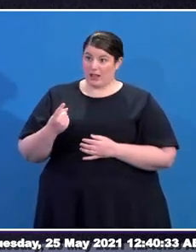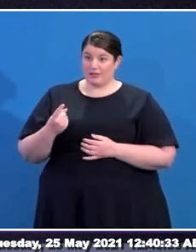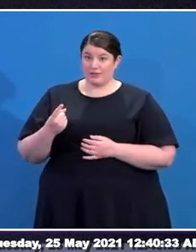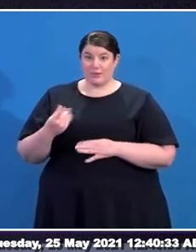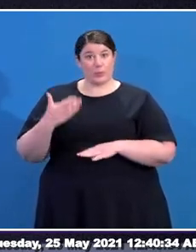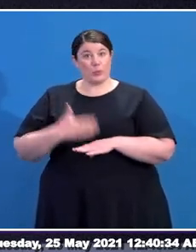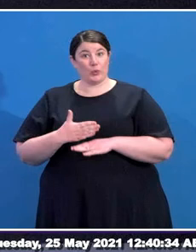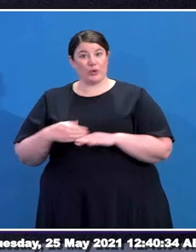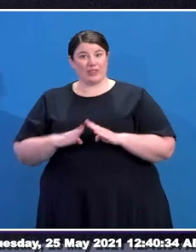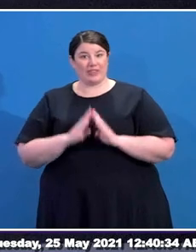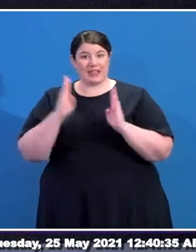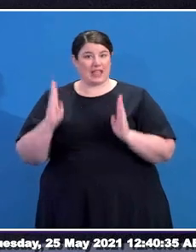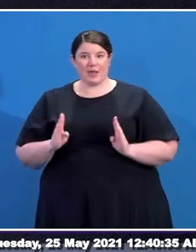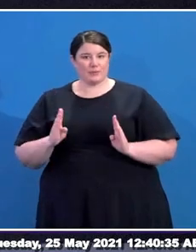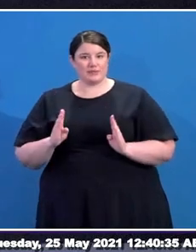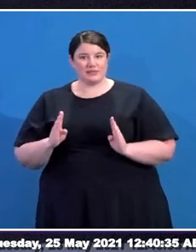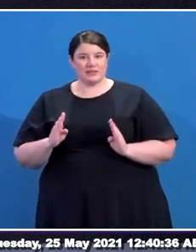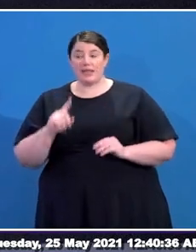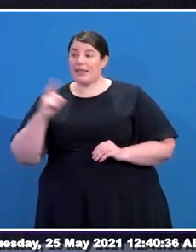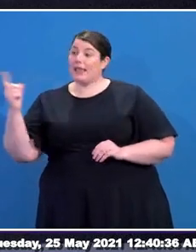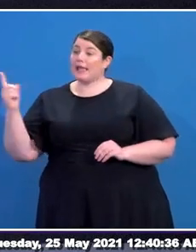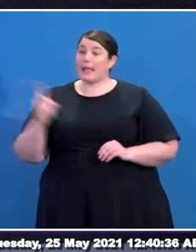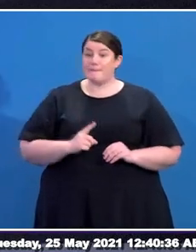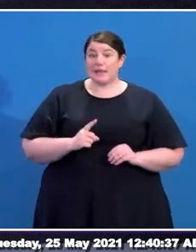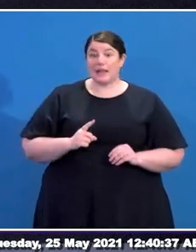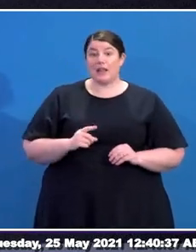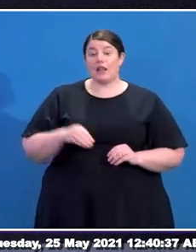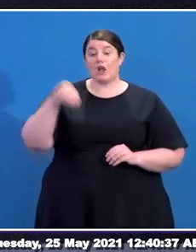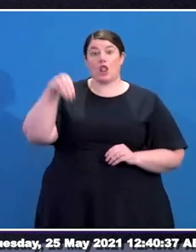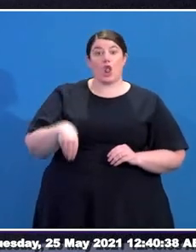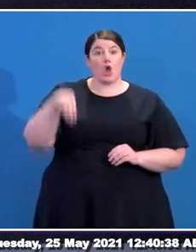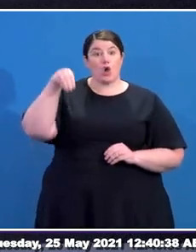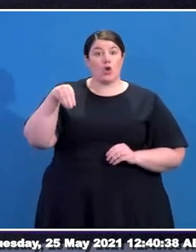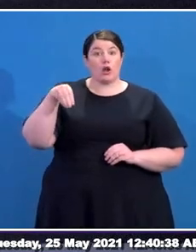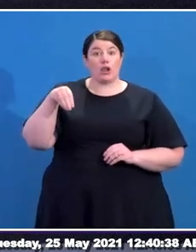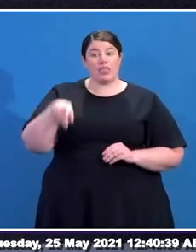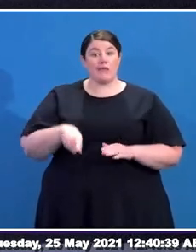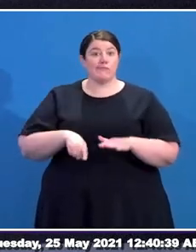house, he would be coming in, clocking on, leaving for the day and coming back